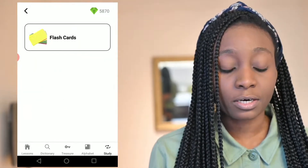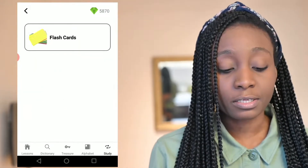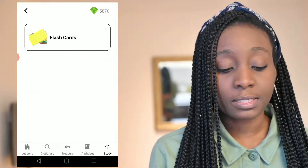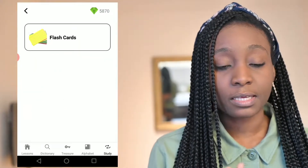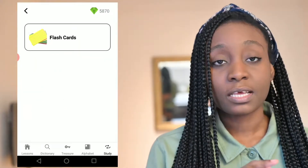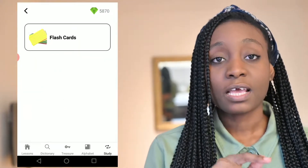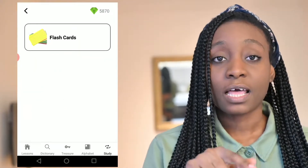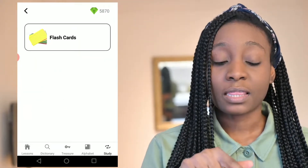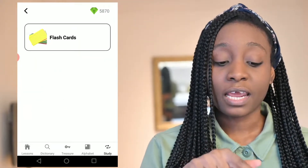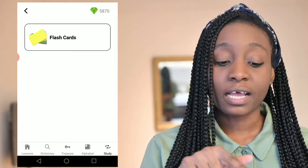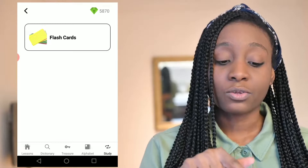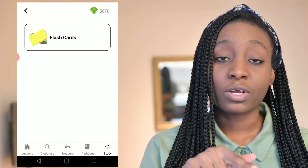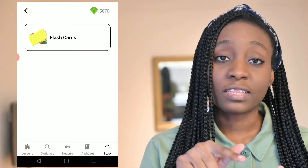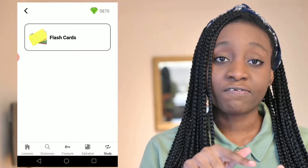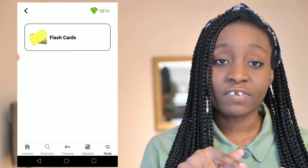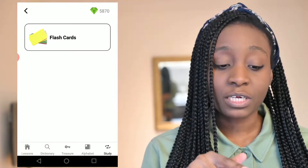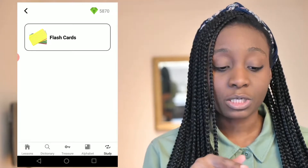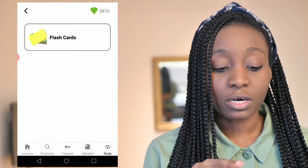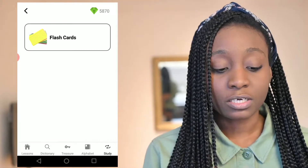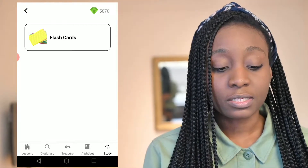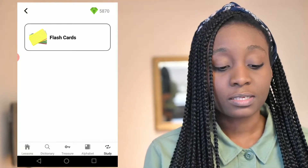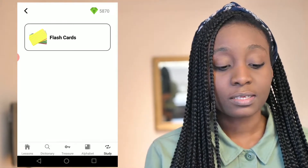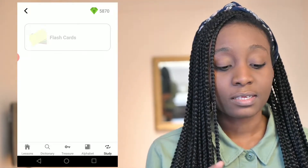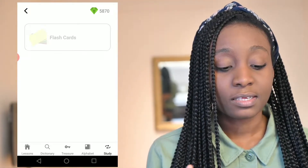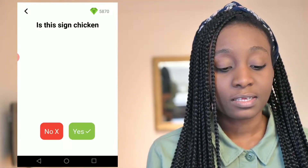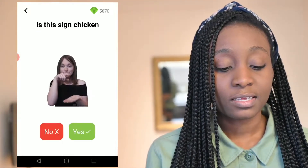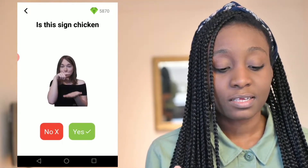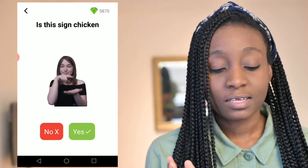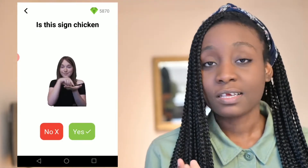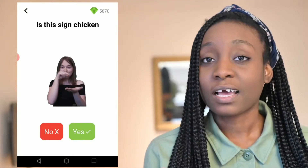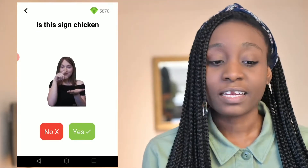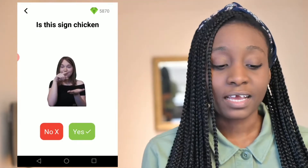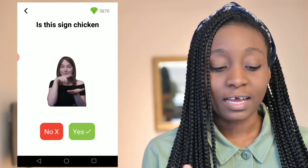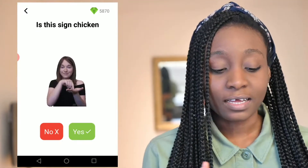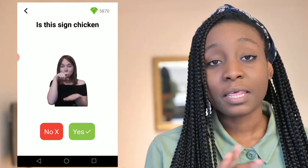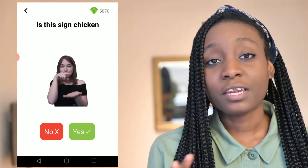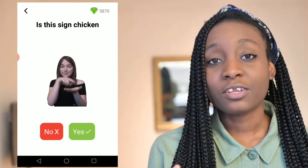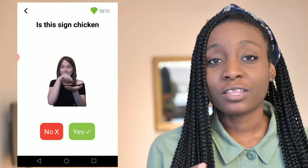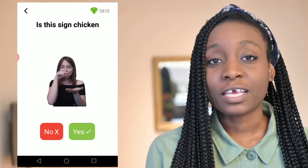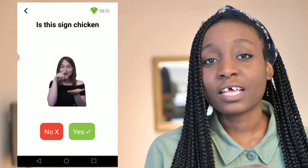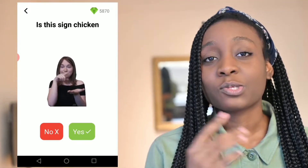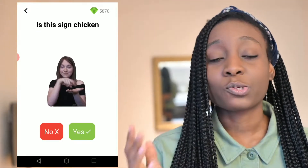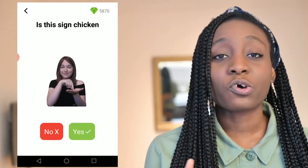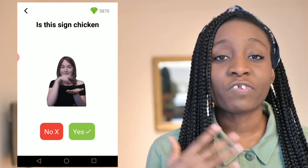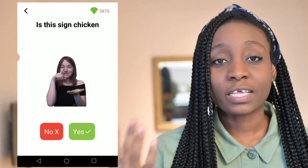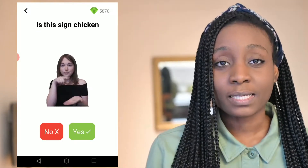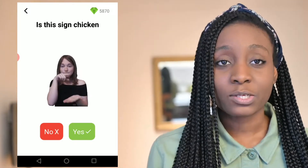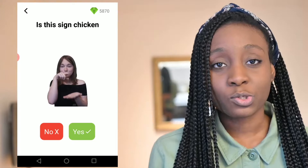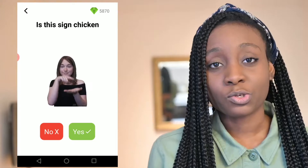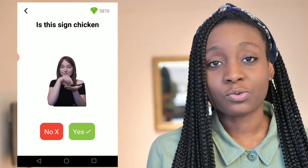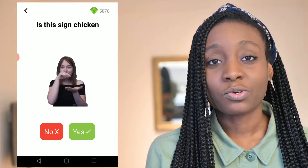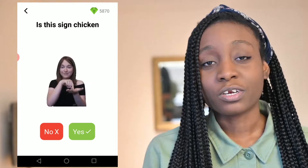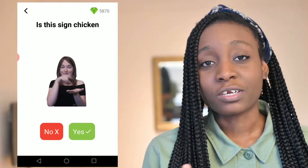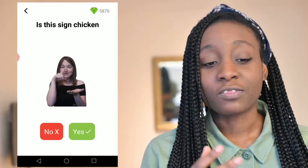start and then I can look at the flash cards and yeah. And then they get to sort of like test you on